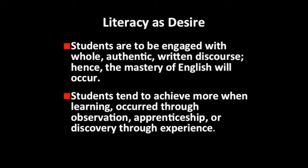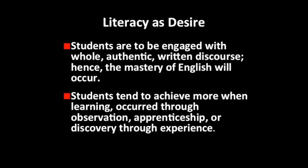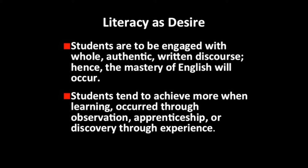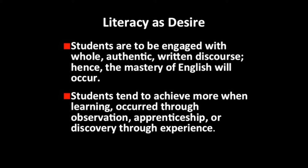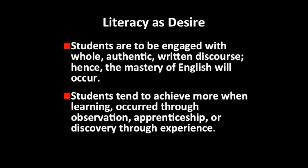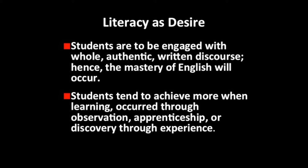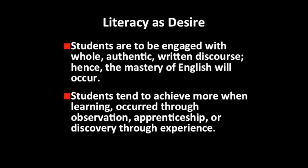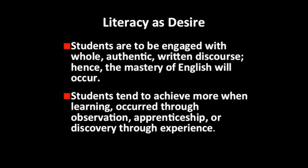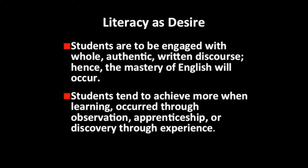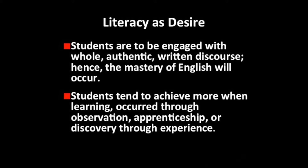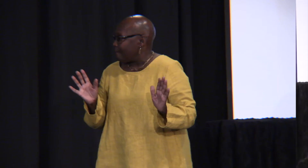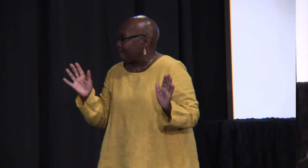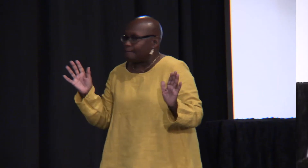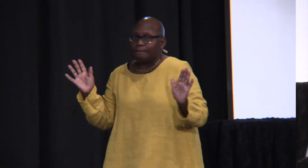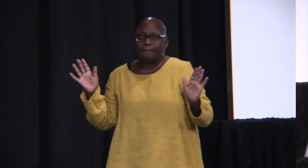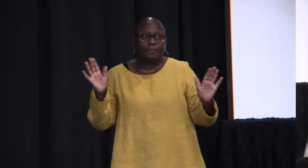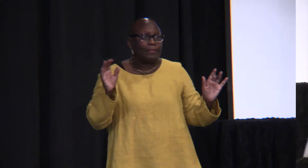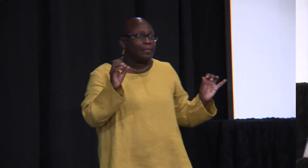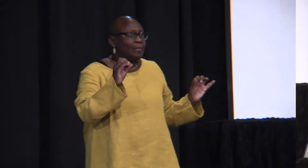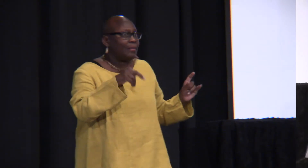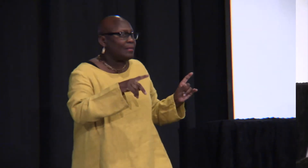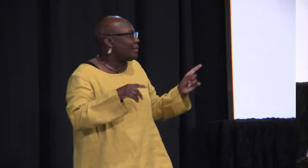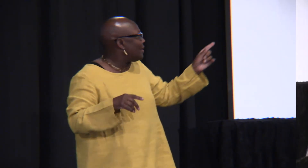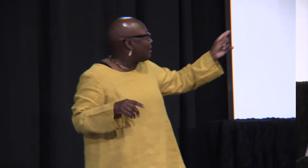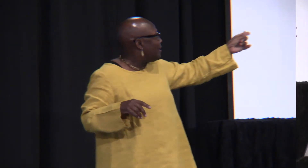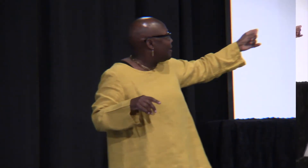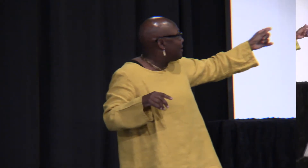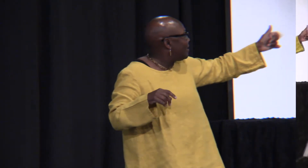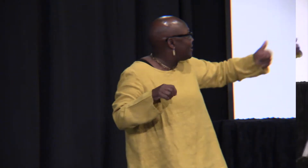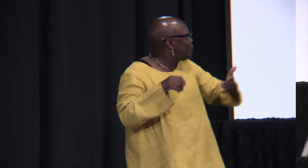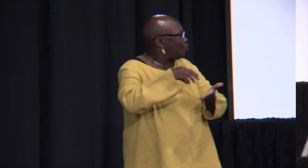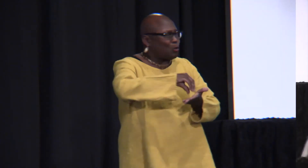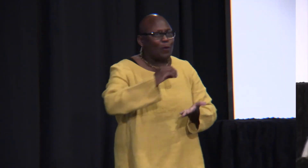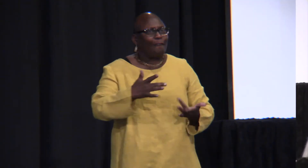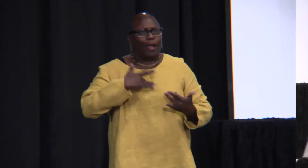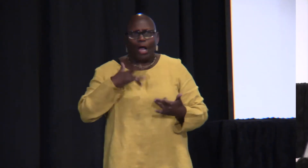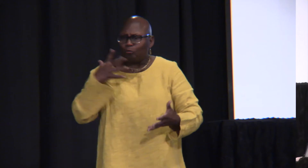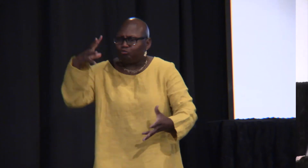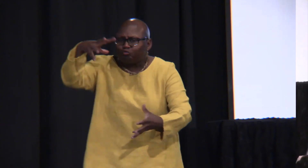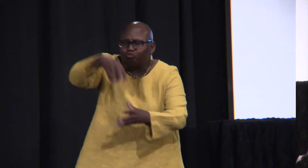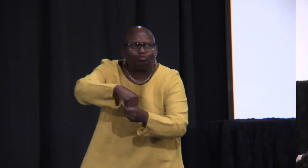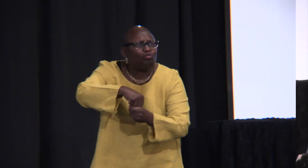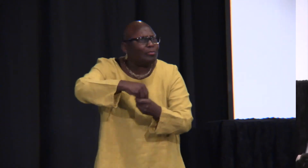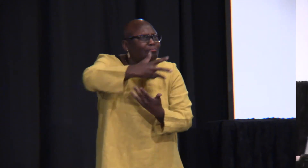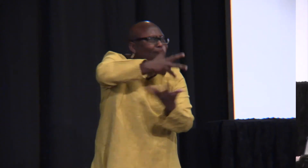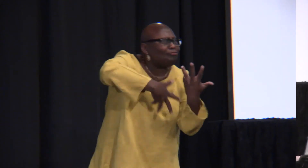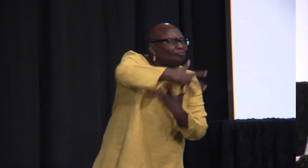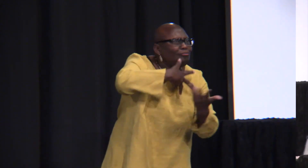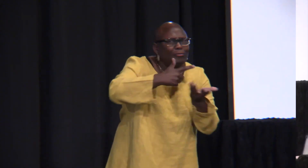So what is literacy as desire? Here's the definition.